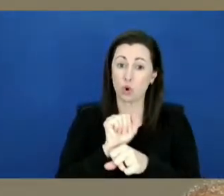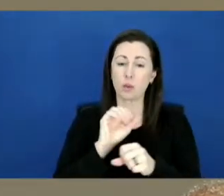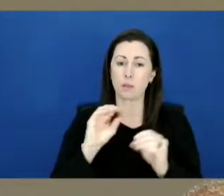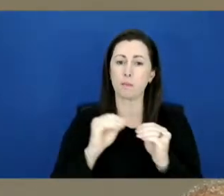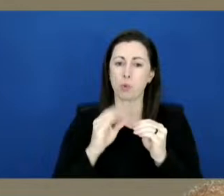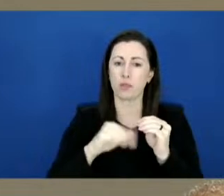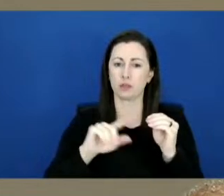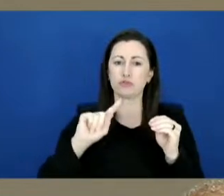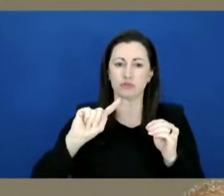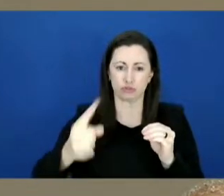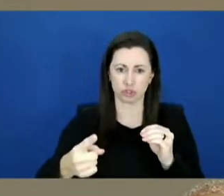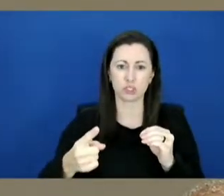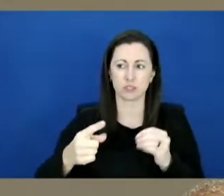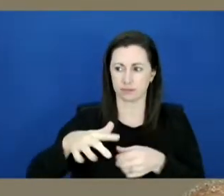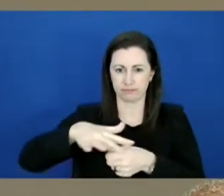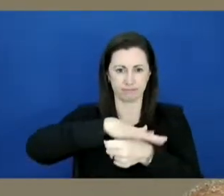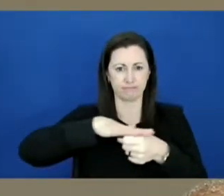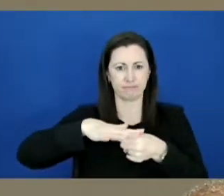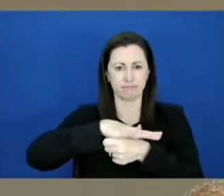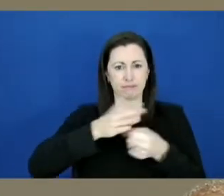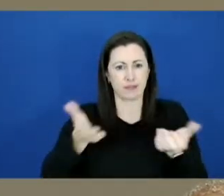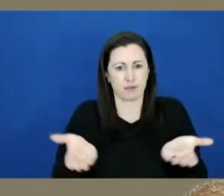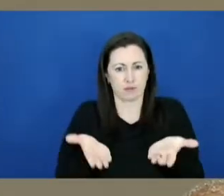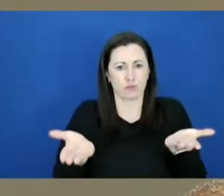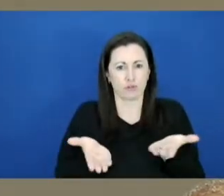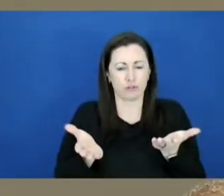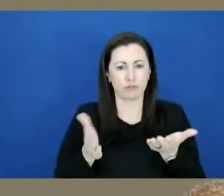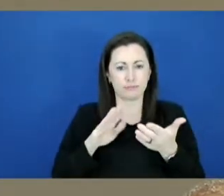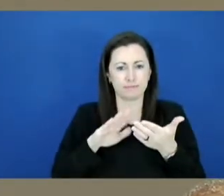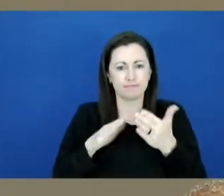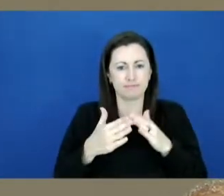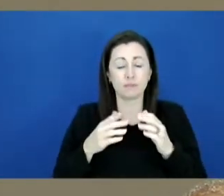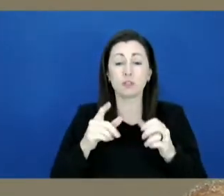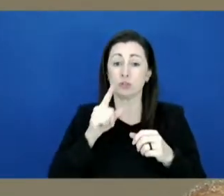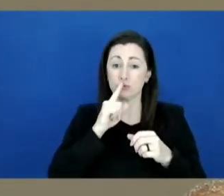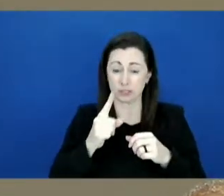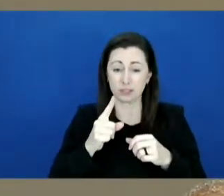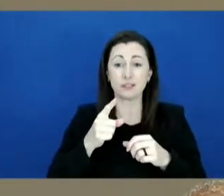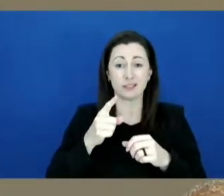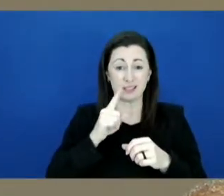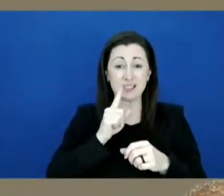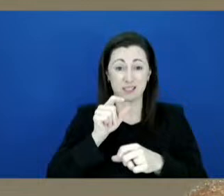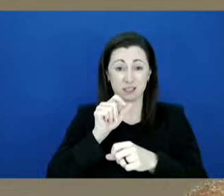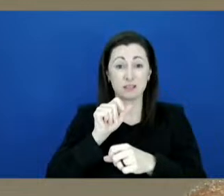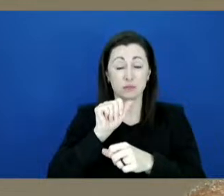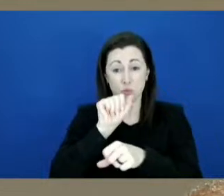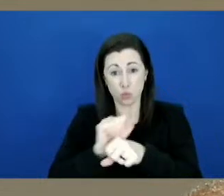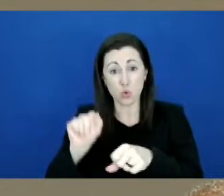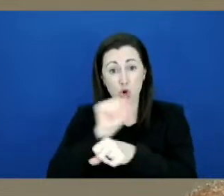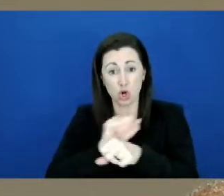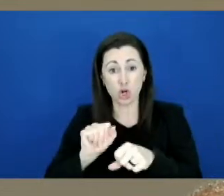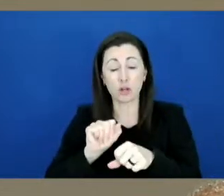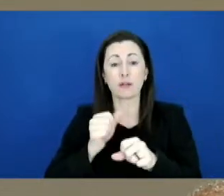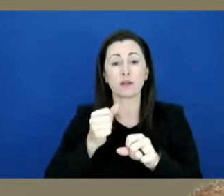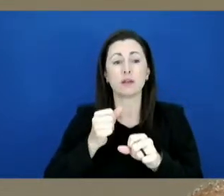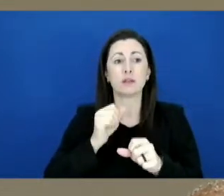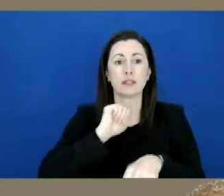MECKLENBURG COUNTY BUT YOUR WORK REALLY GOES BEYOND JUST THE